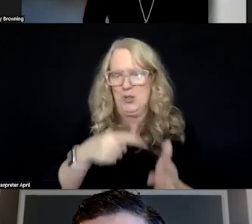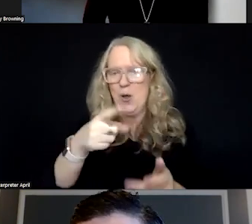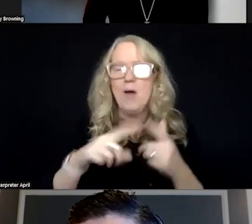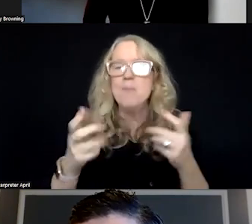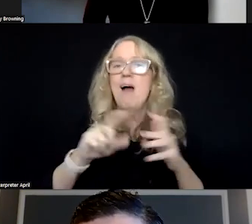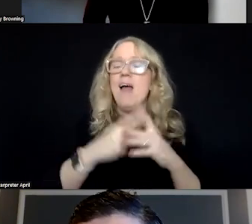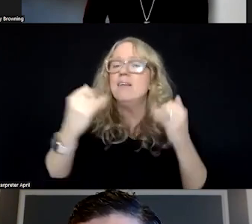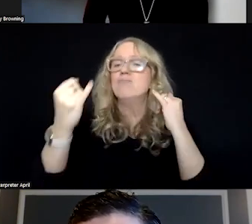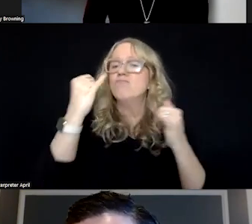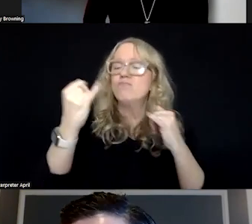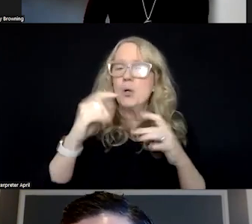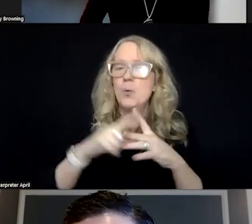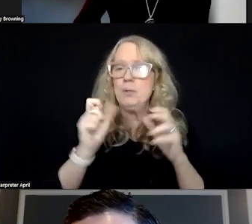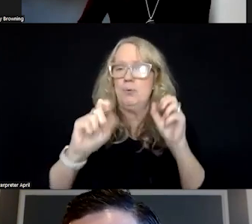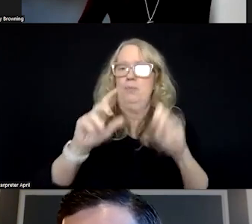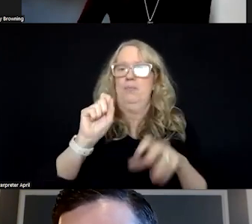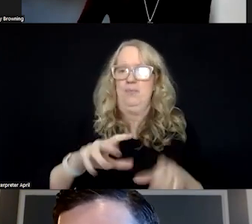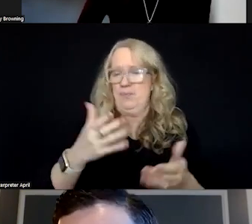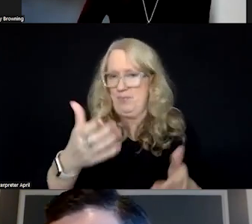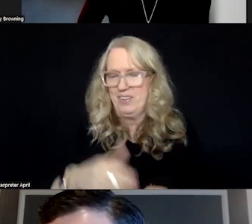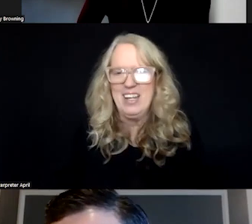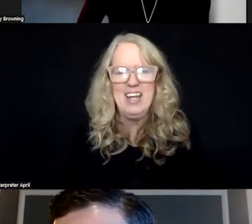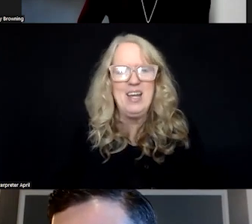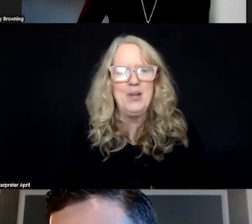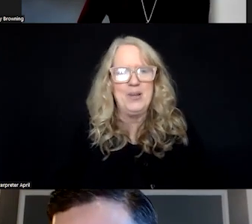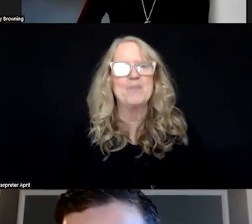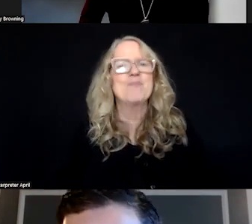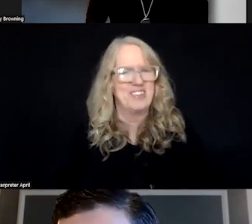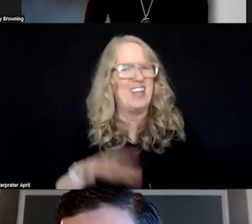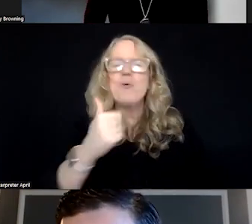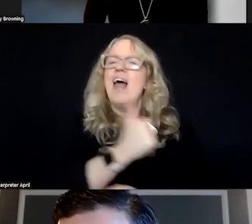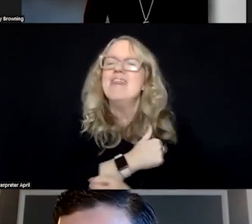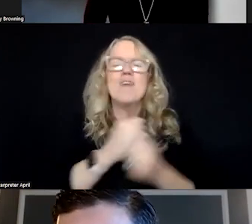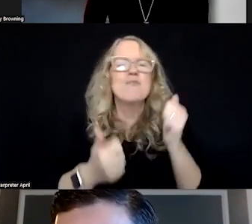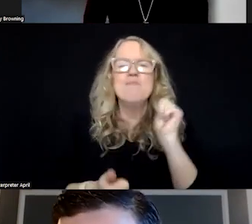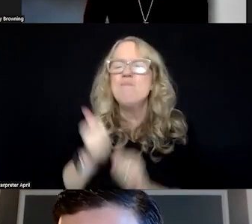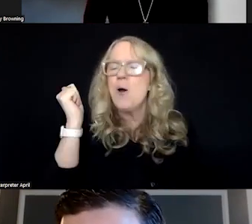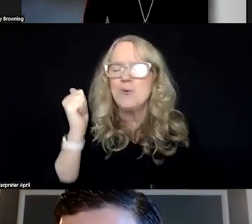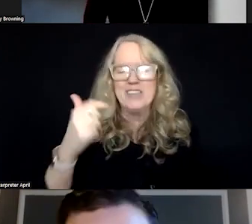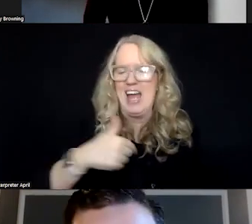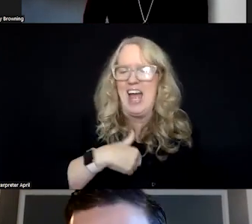THIS IS WHAT I LOVE THE MOST. I DON'T WANT TO PREJUDICE THE